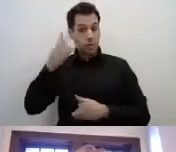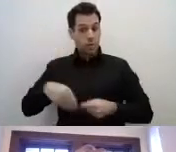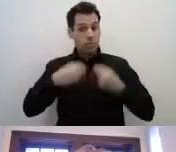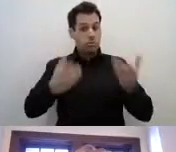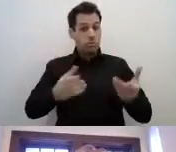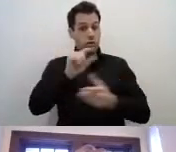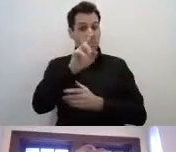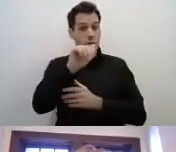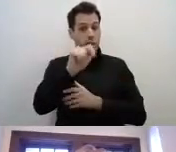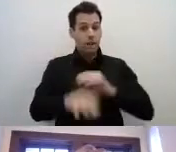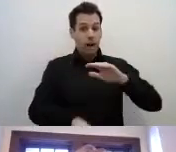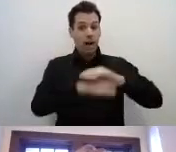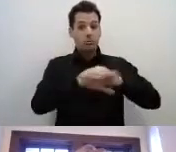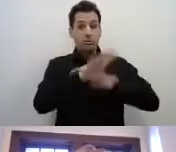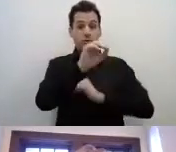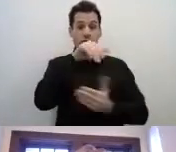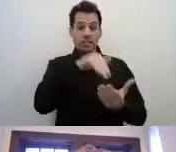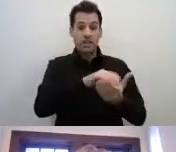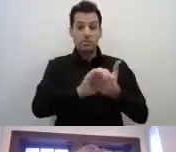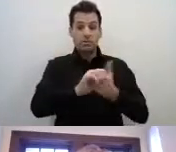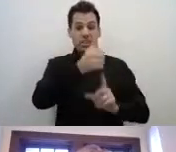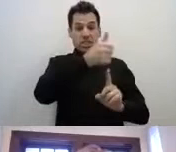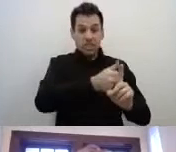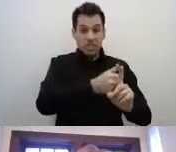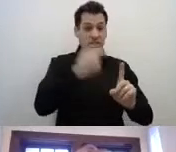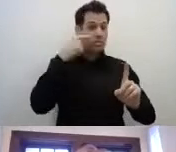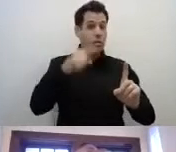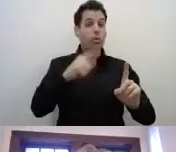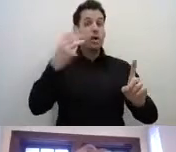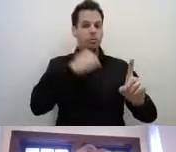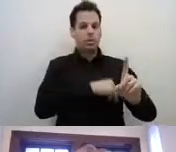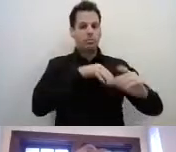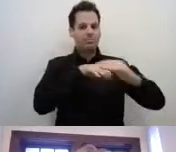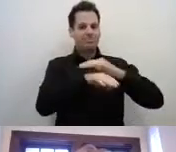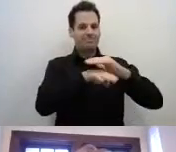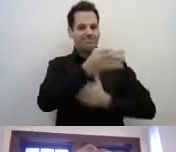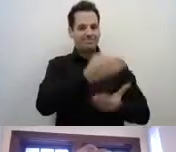000 each through the manitoba accessibility fund the purpose of these grants will be to